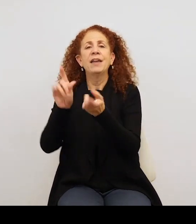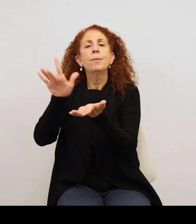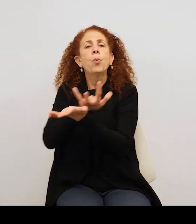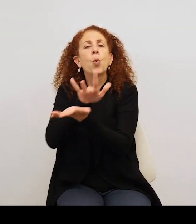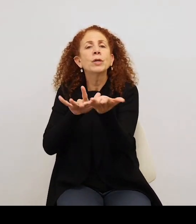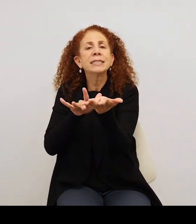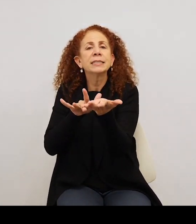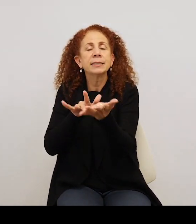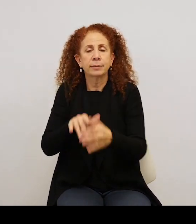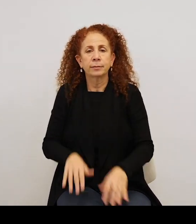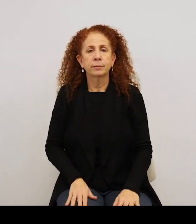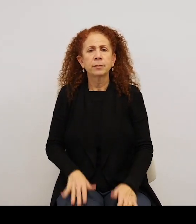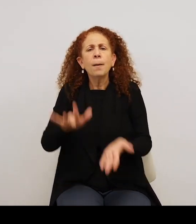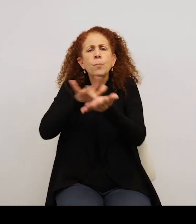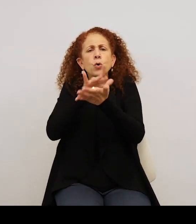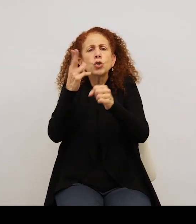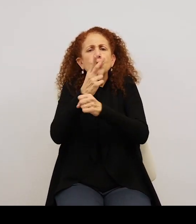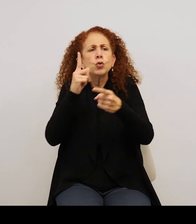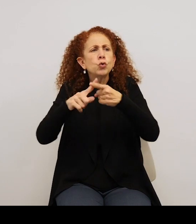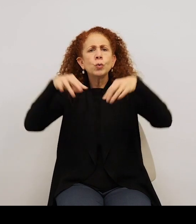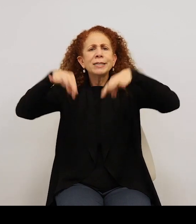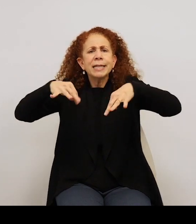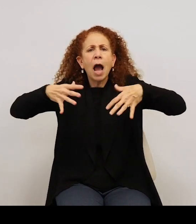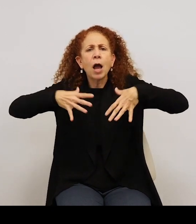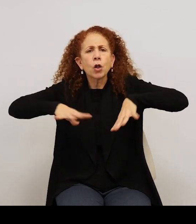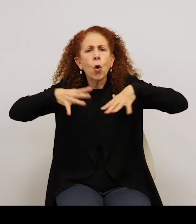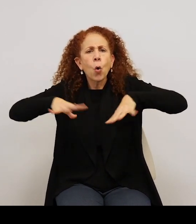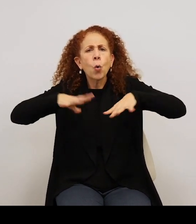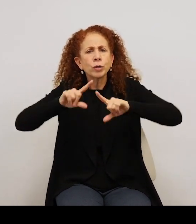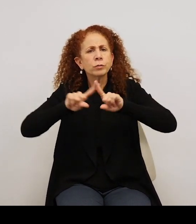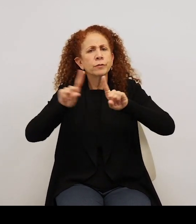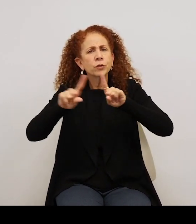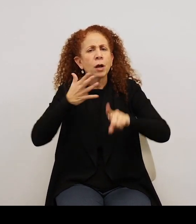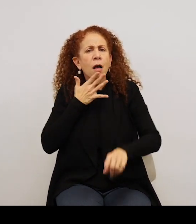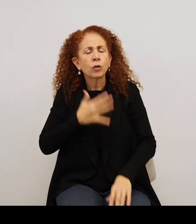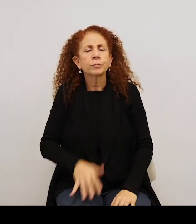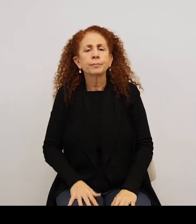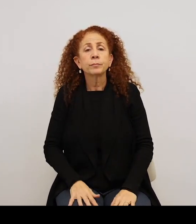or the kind of stuff that's used to color clothing. And they took people who came out